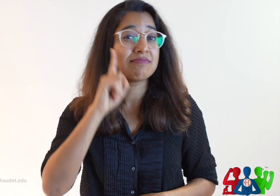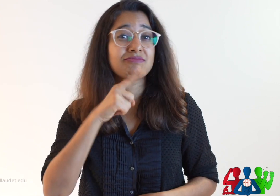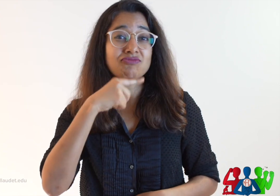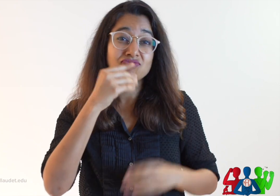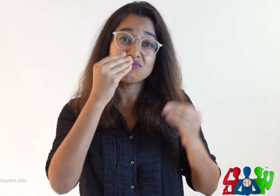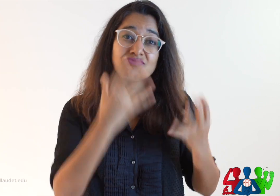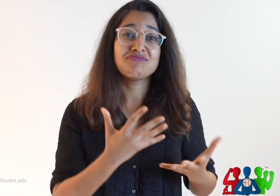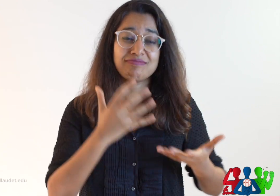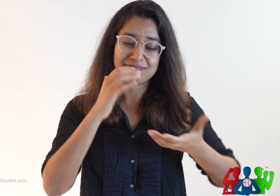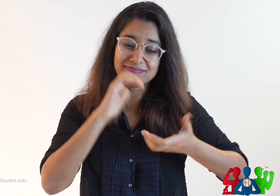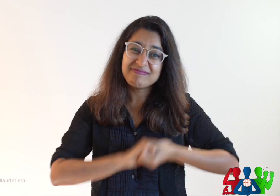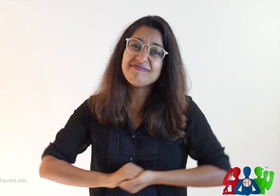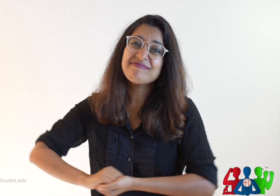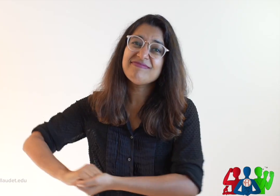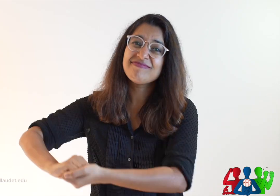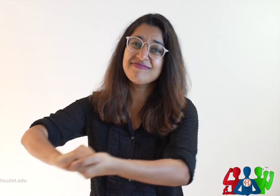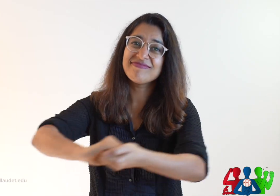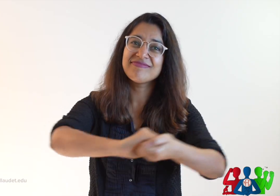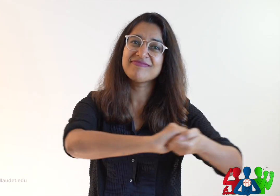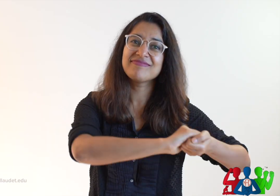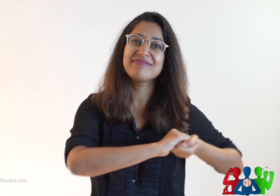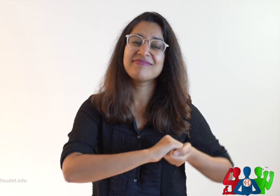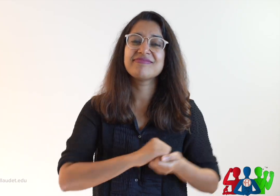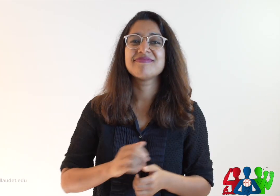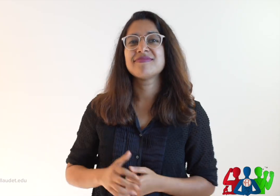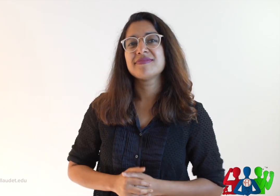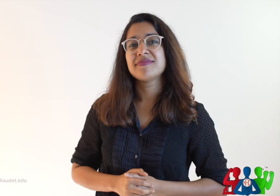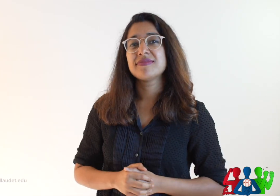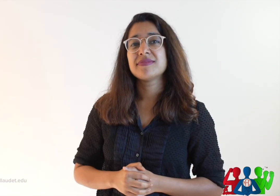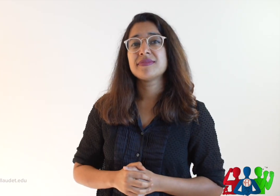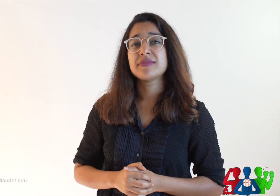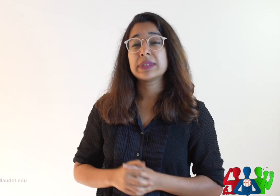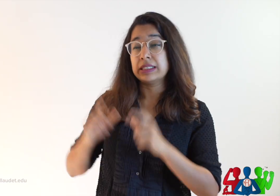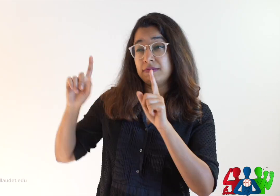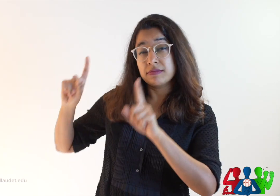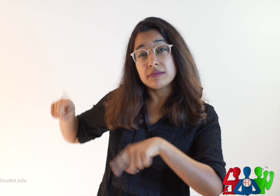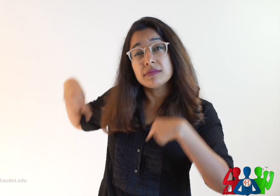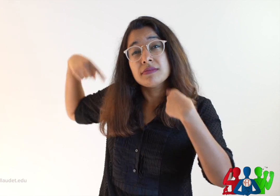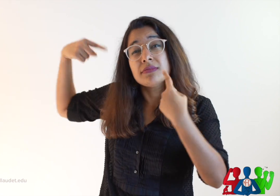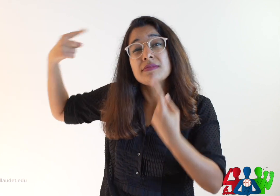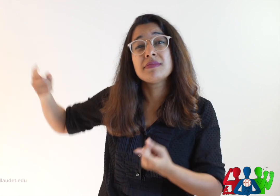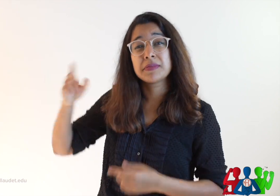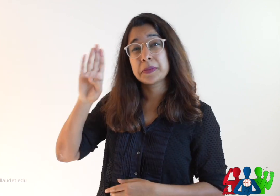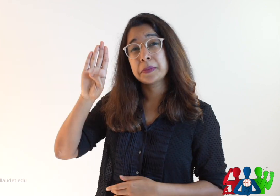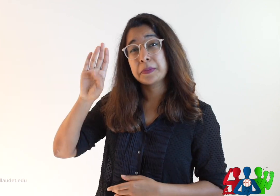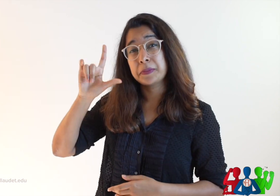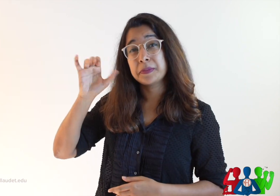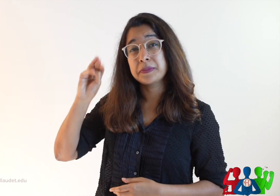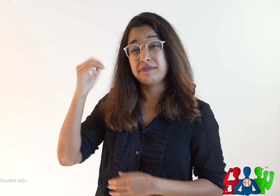I thank the BIPOC and LGBTQ communities and the white community for working together on these projects.